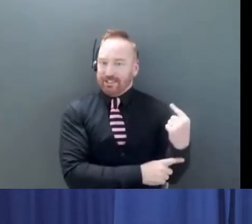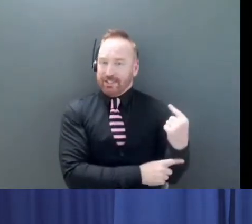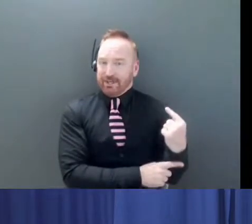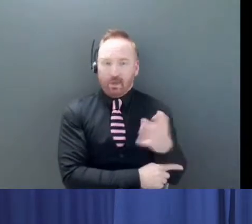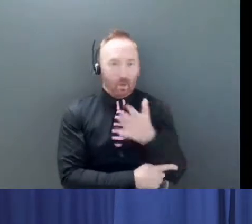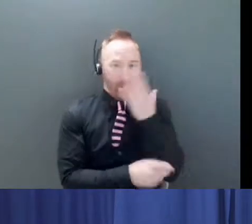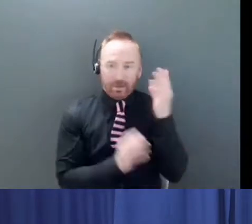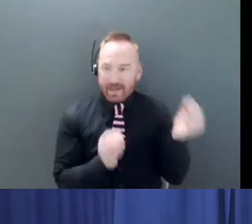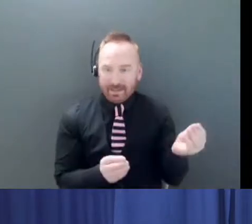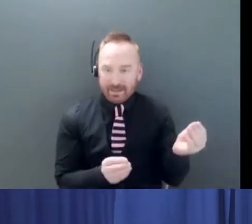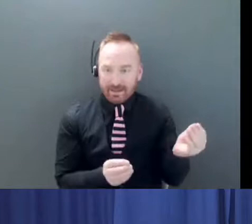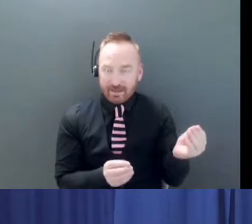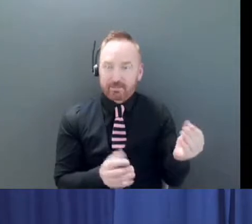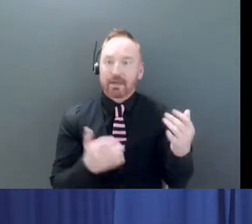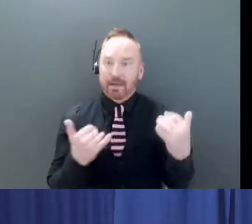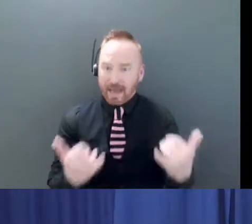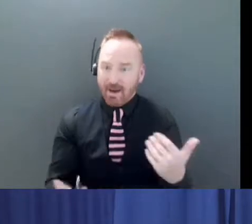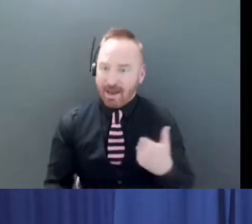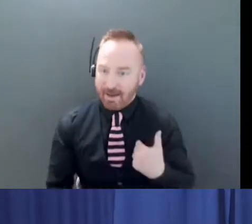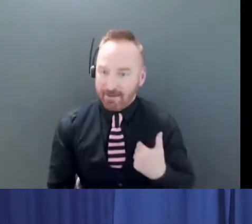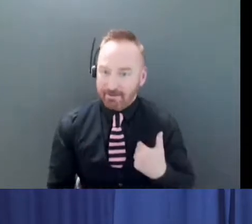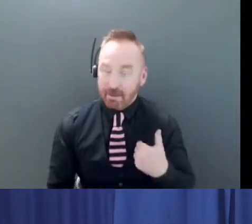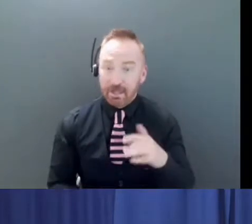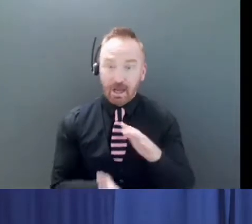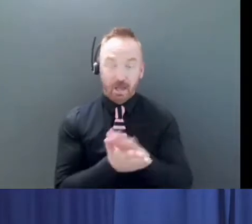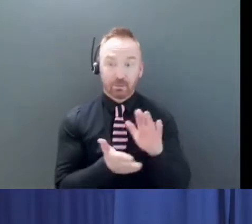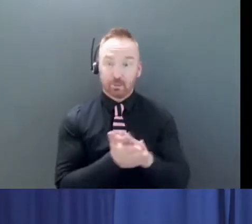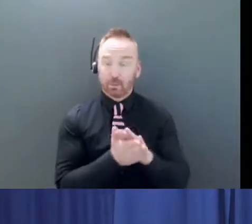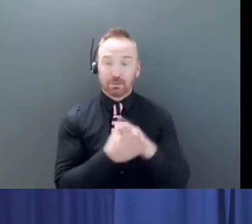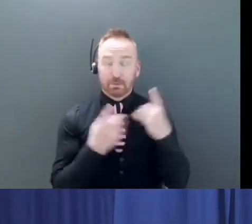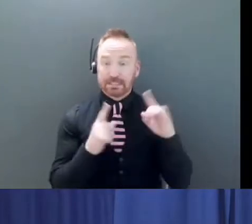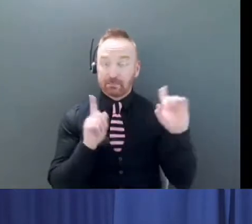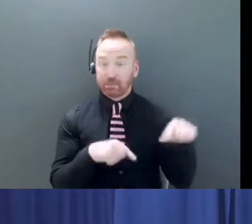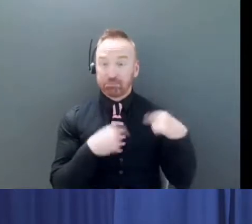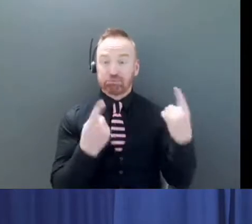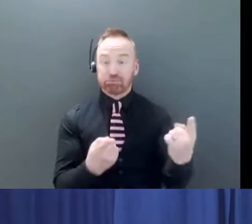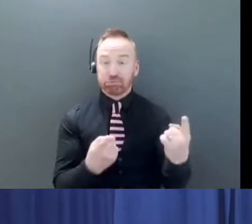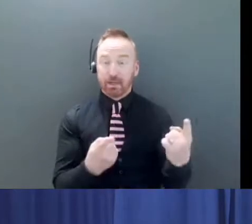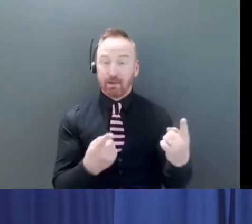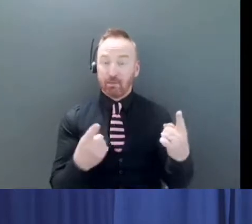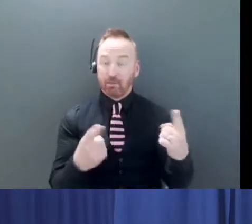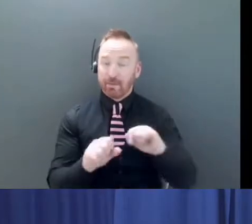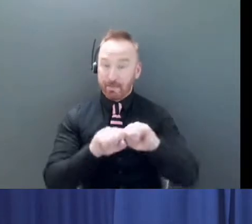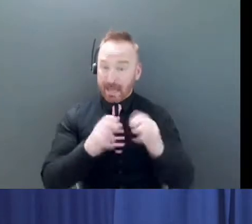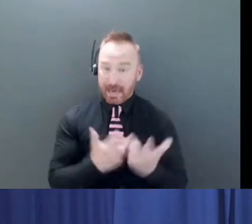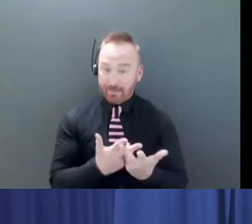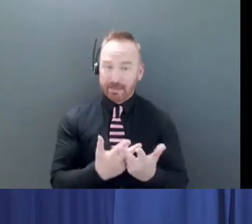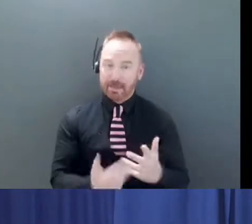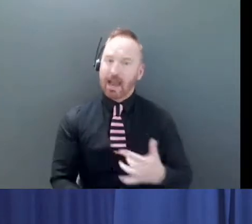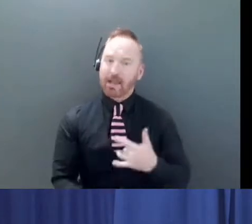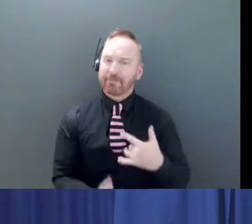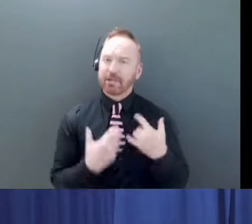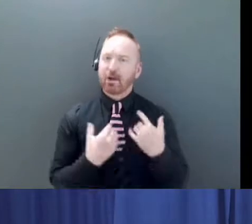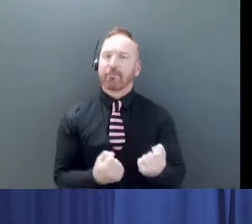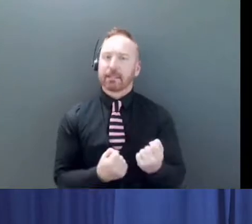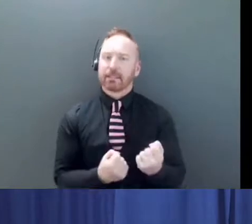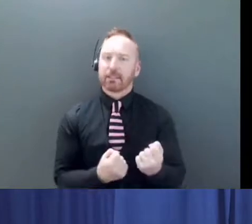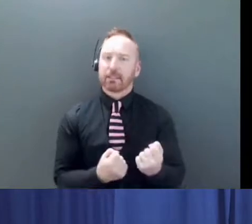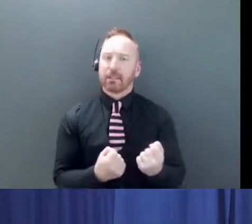And I am confident we will continue to be successful. Of course we will continue to